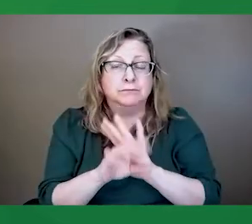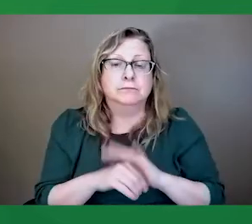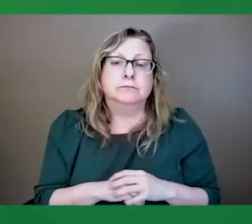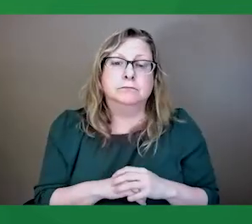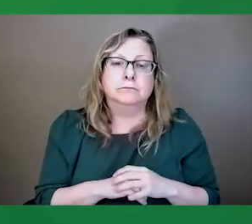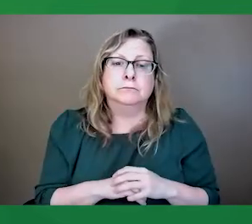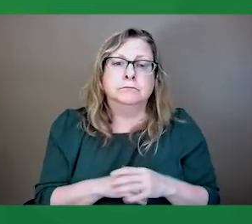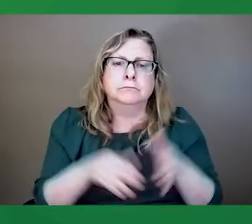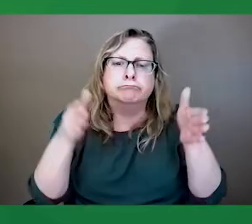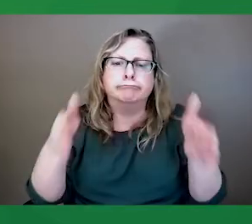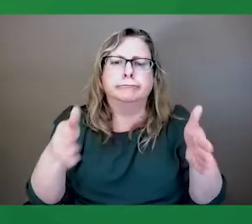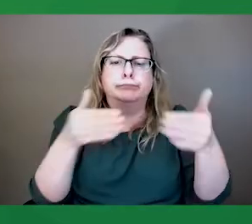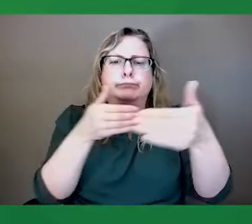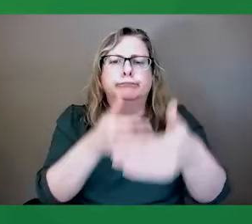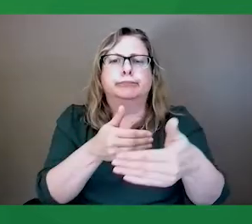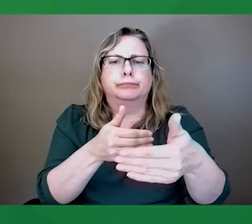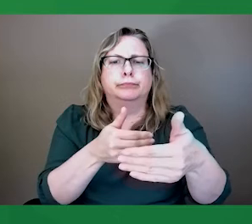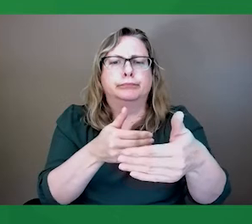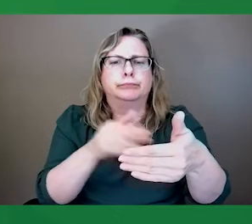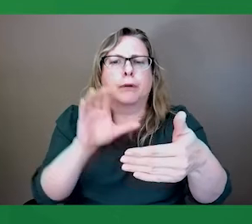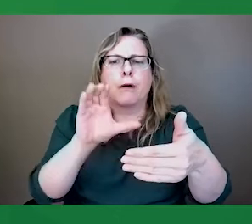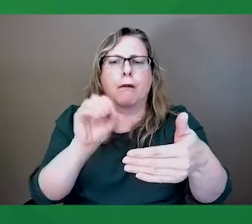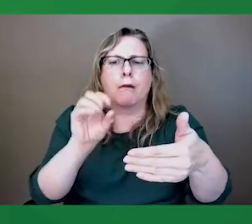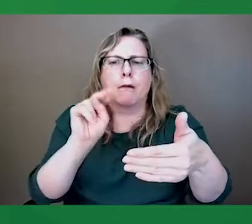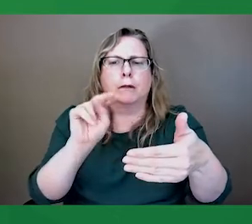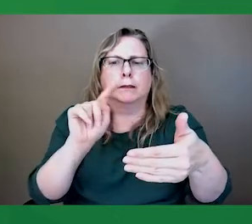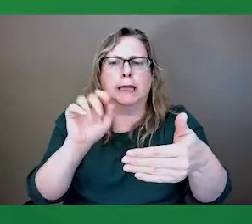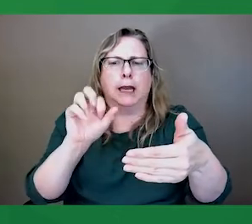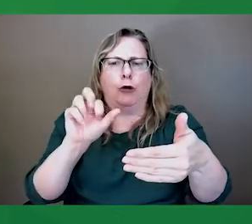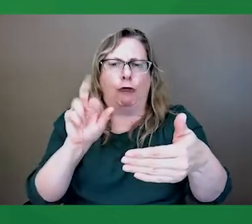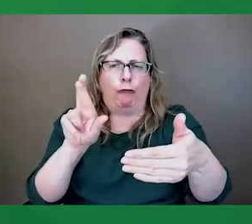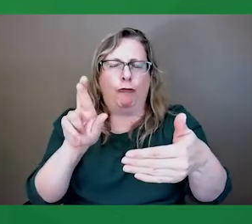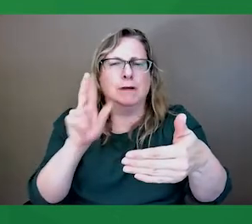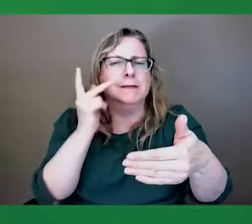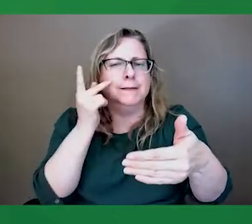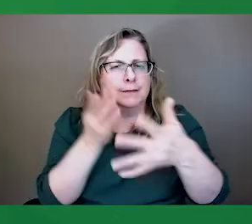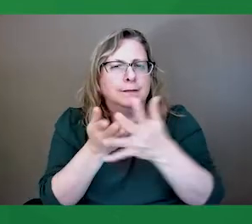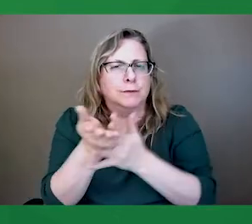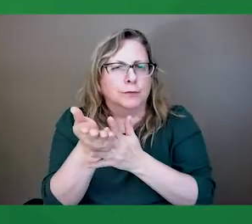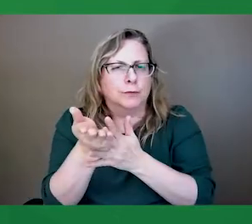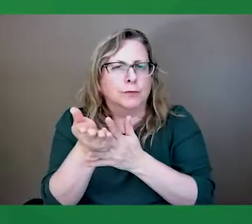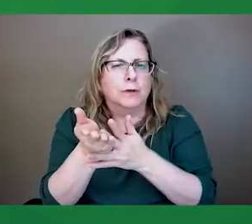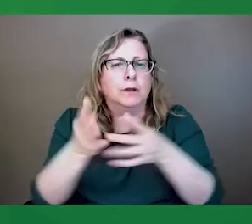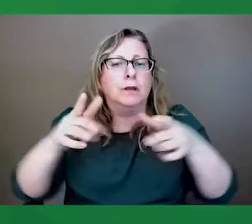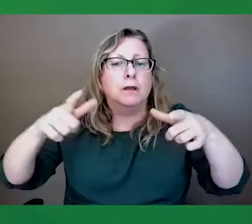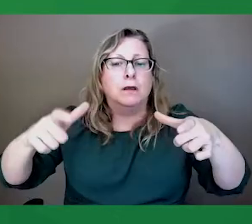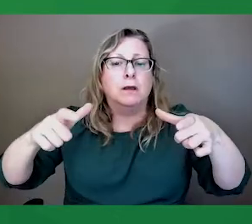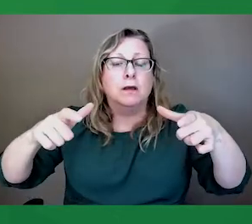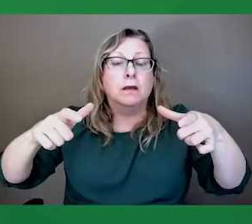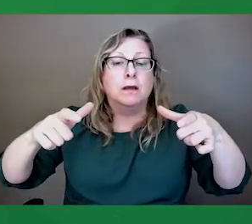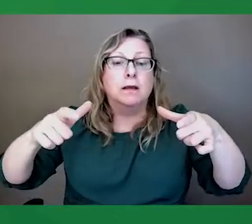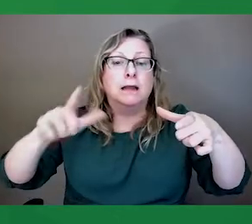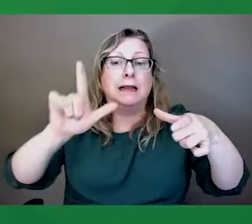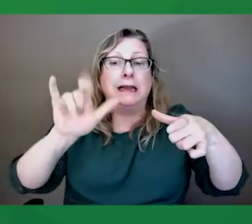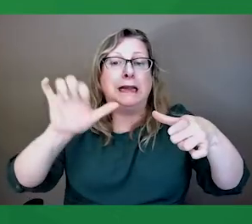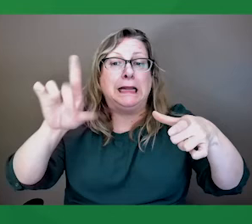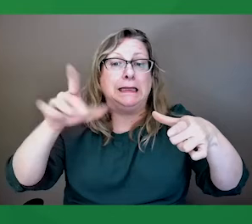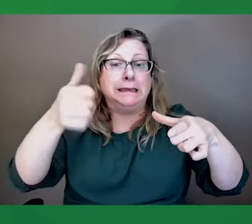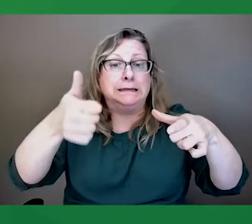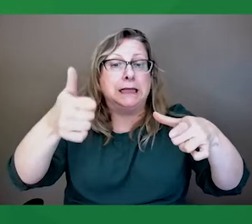which shows a clear container with a white lid on top with a button in the center? Is anybody familiar with this product?